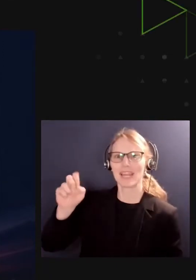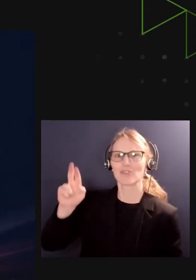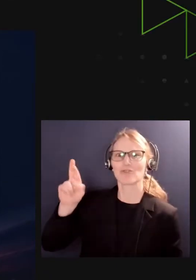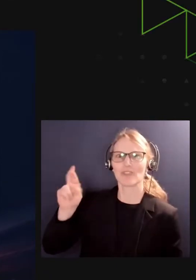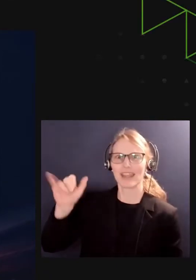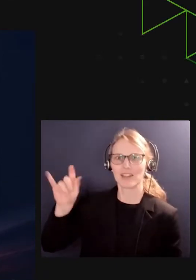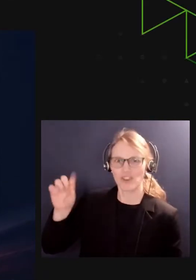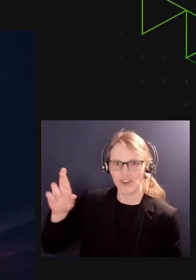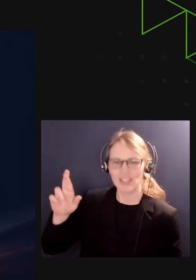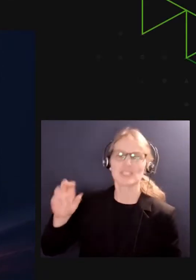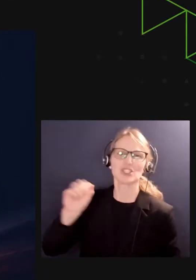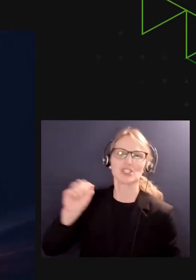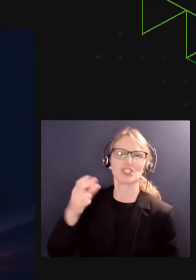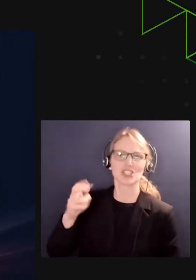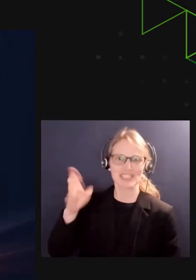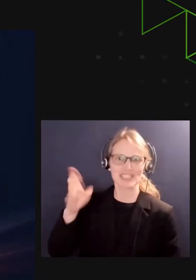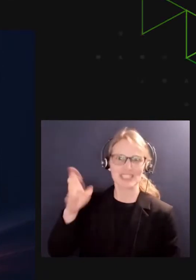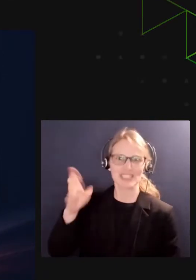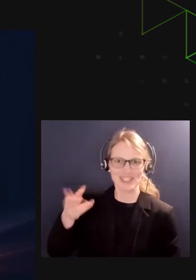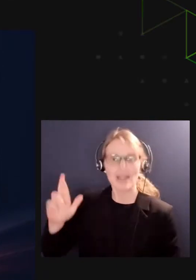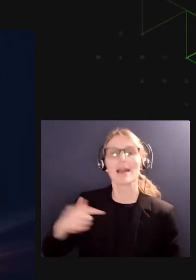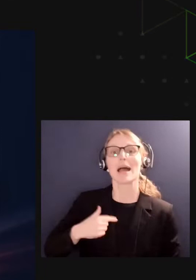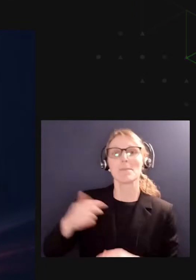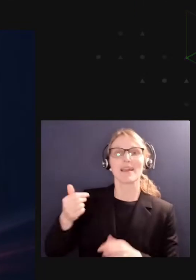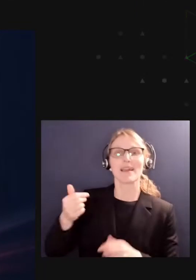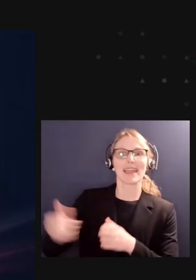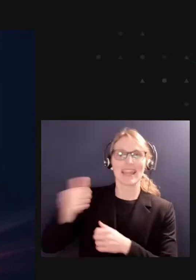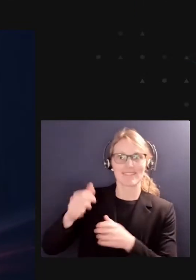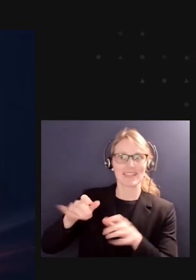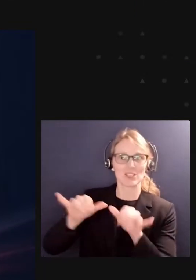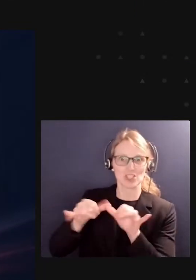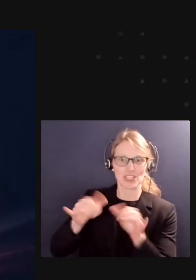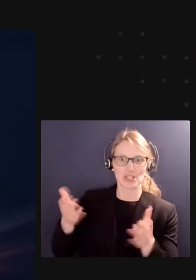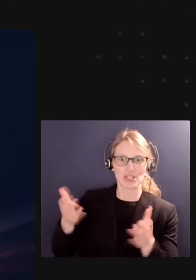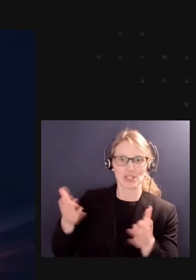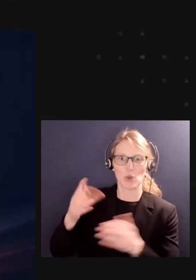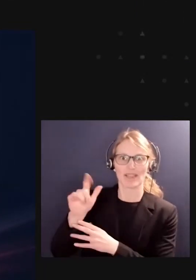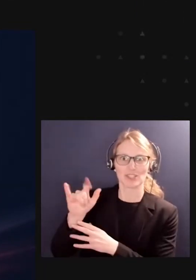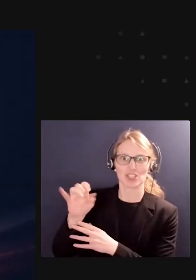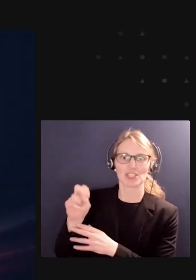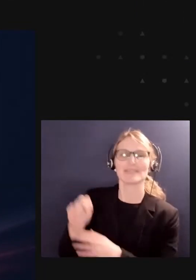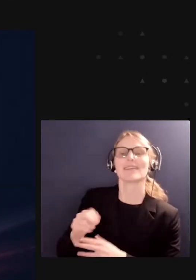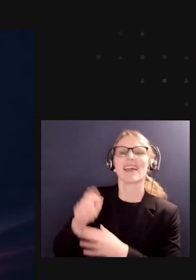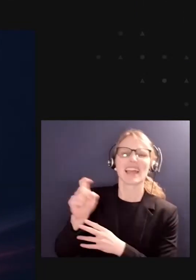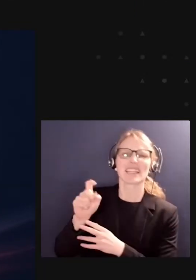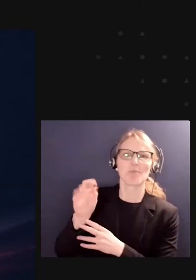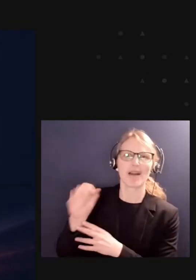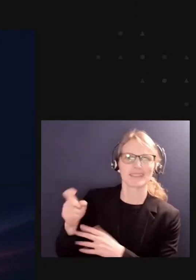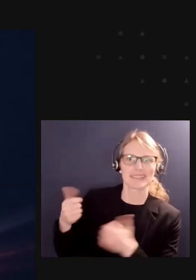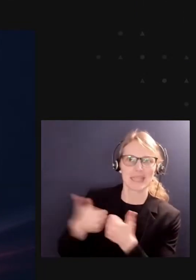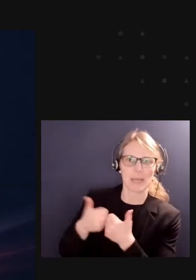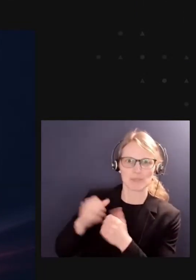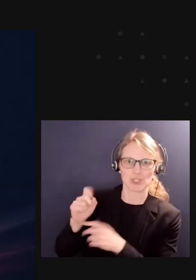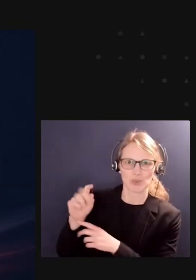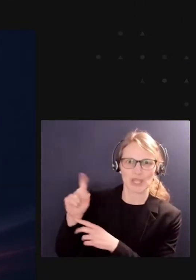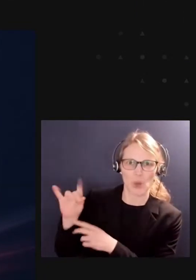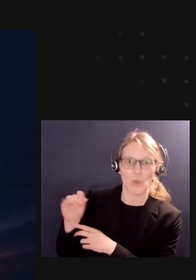Head of Engineering at The Coalition, one of our Xbox game studios, and home of the Gears of War franchise.